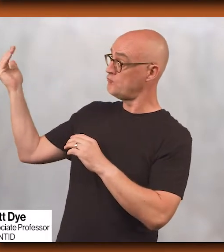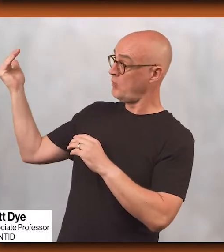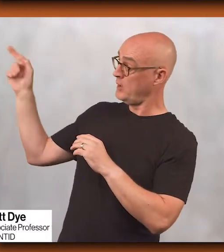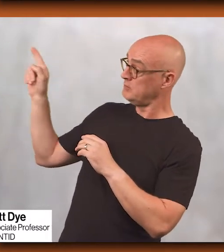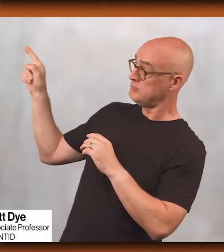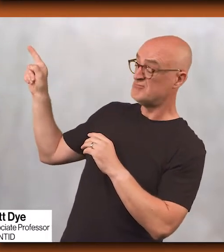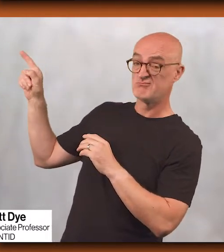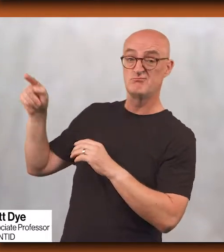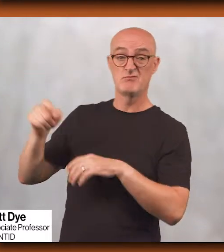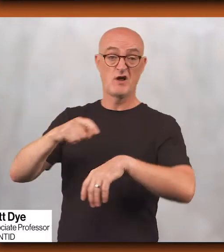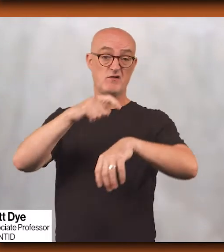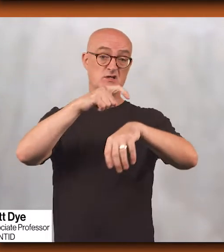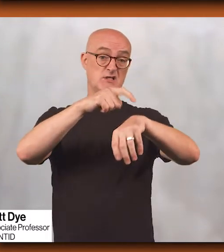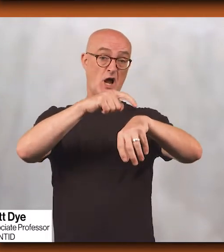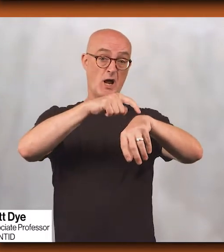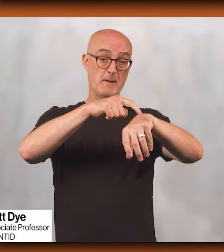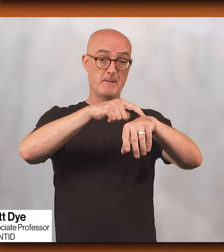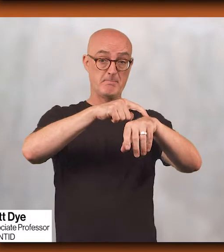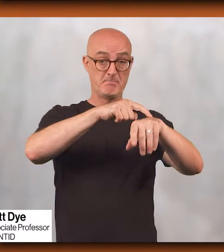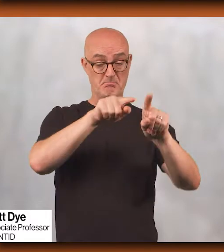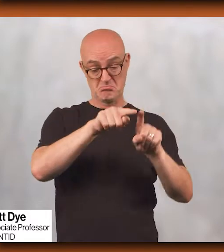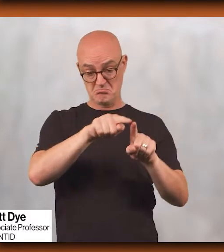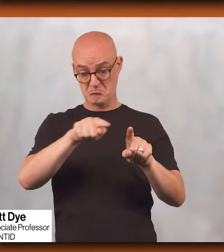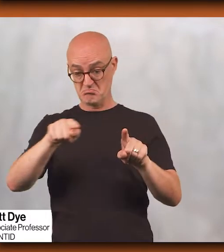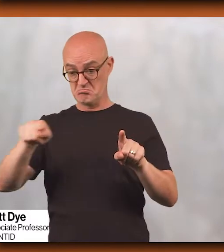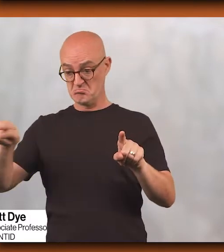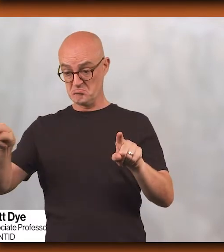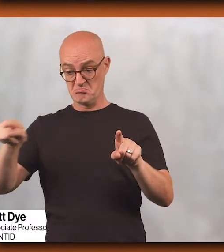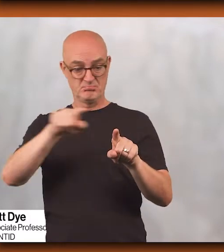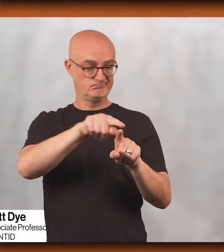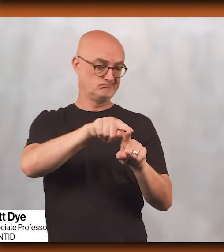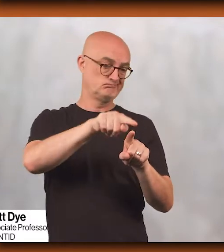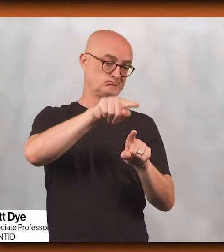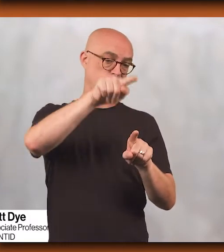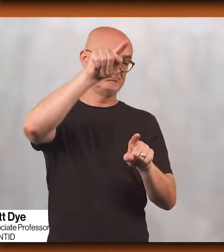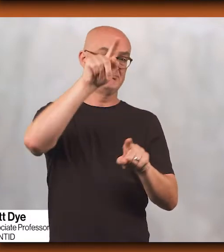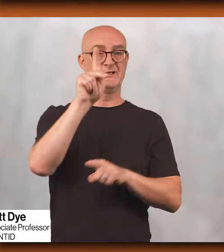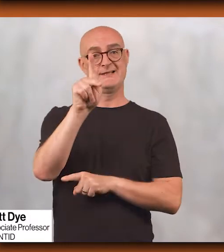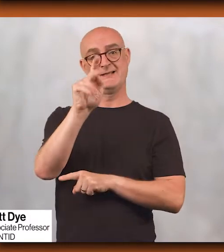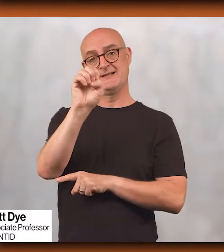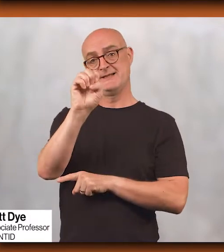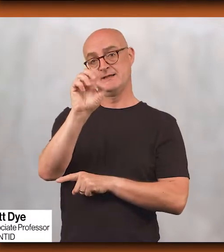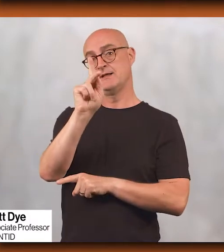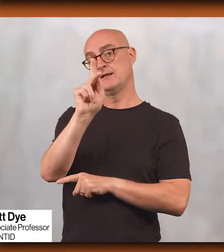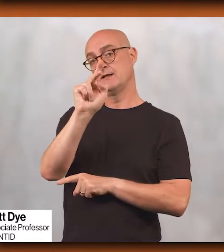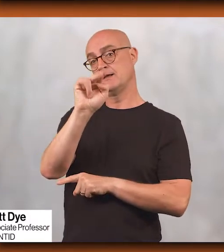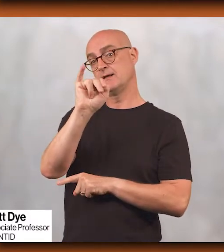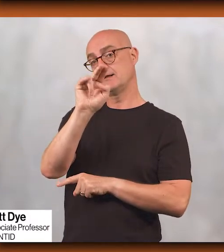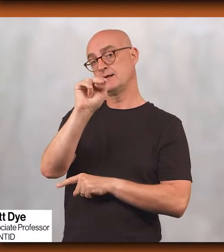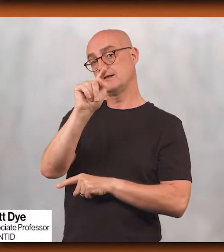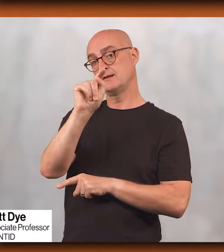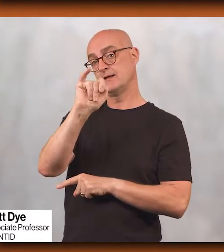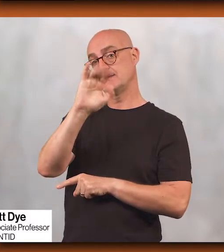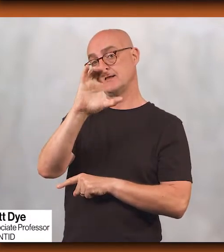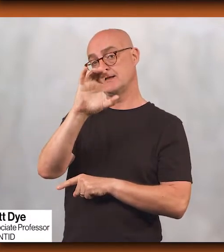of the kinetic energy, so each frame of the motion, we compute the kinetic energy based on the velocities, accelerations,